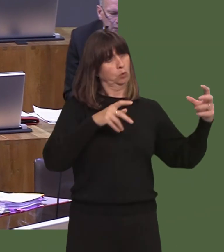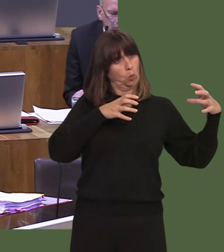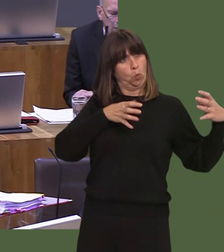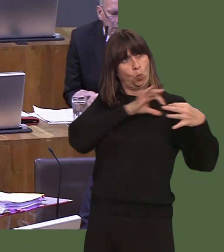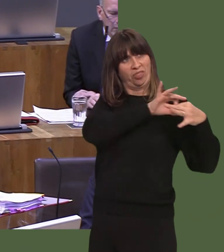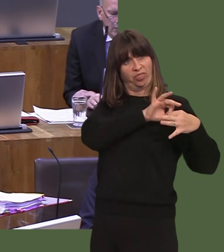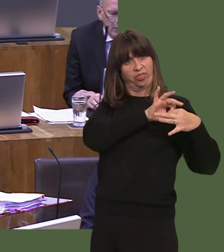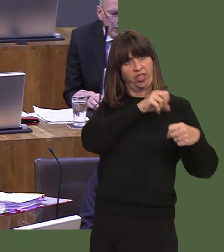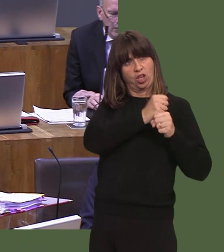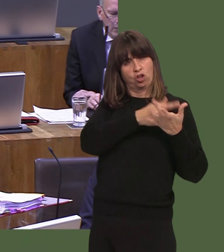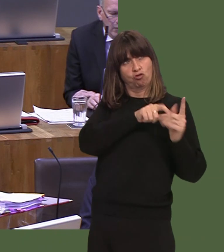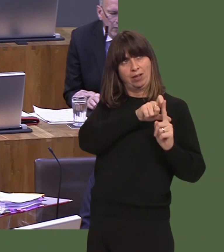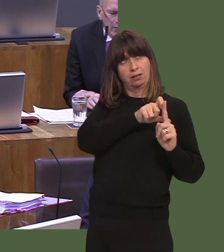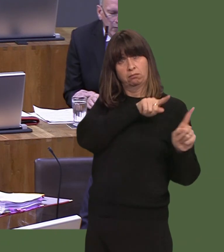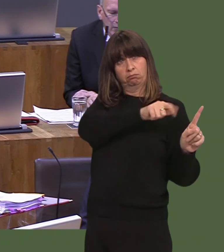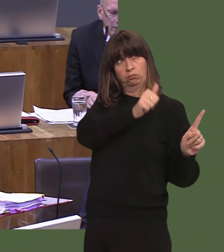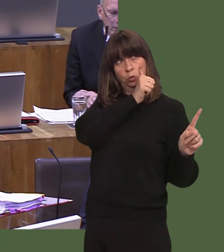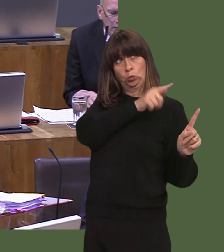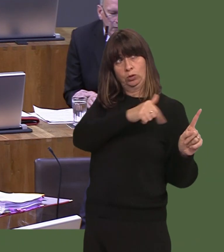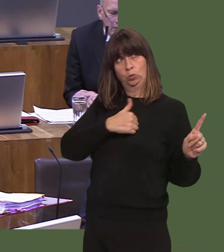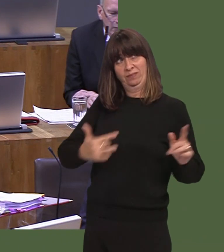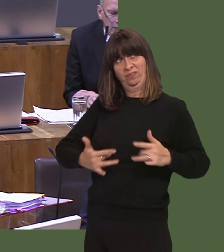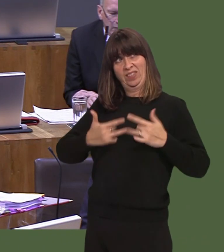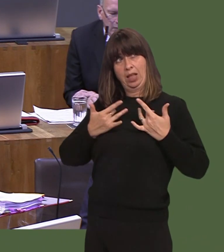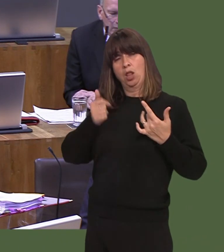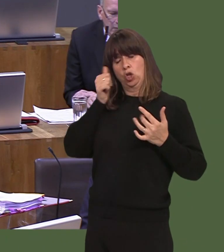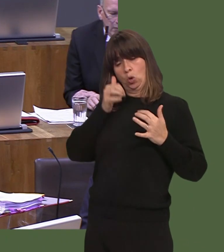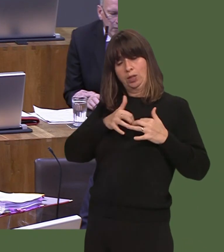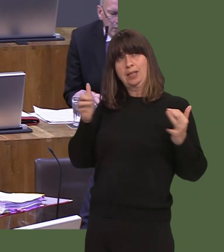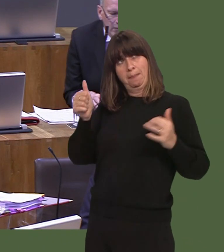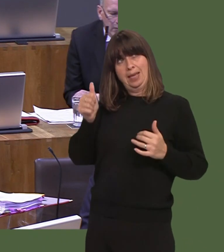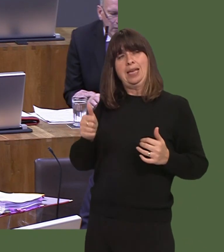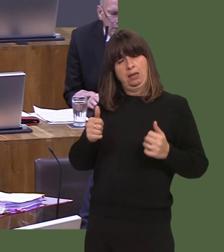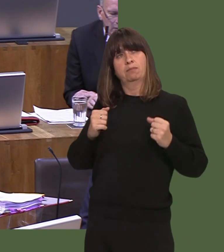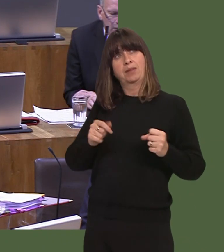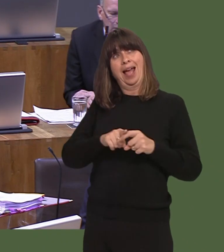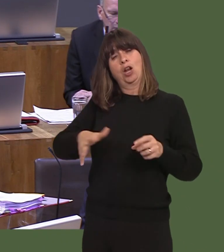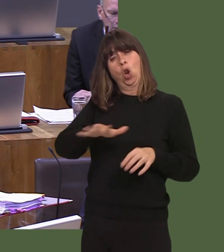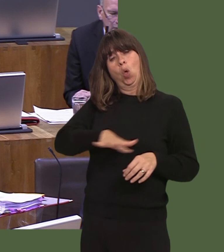But, of course, the grid knows the views of this Assembly and the views of local people.